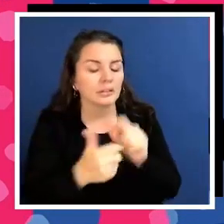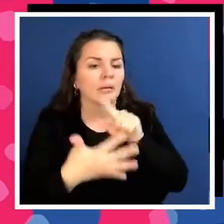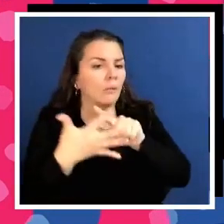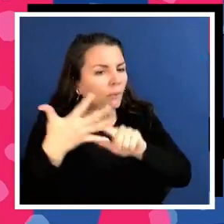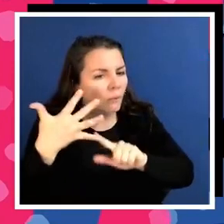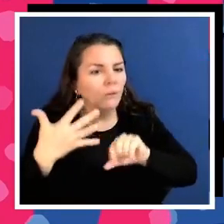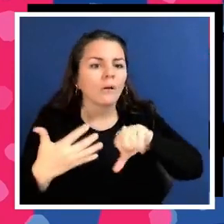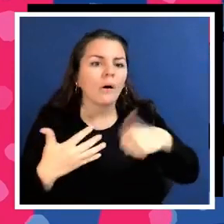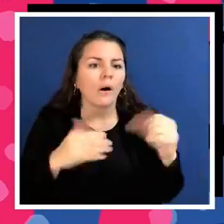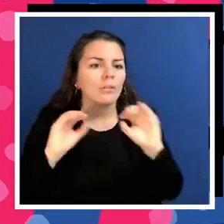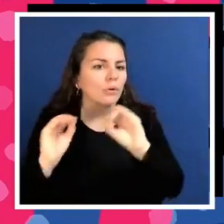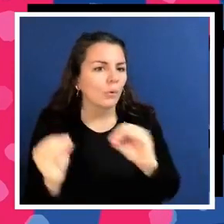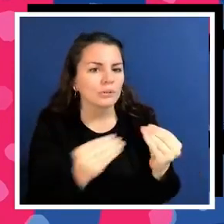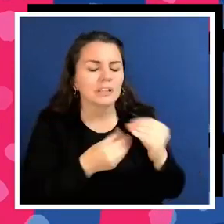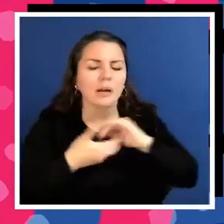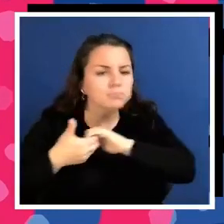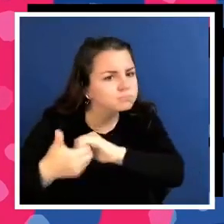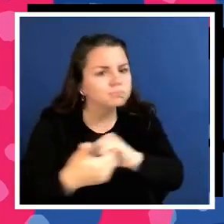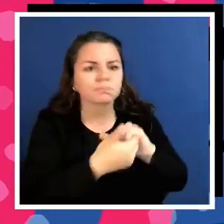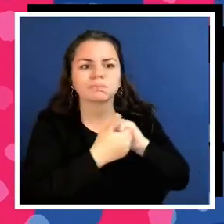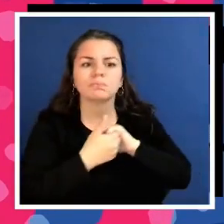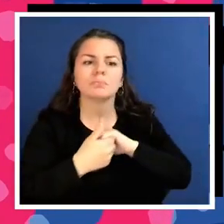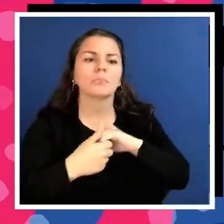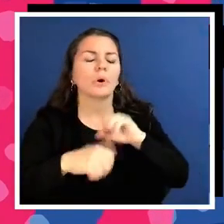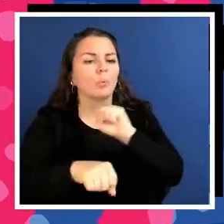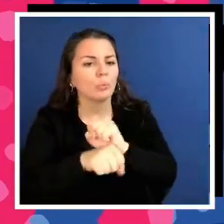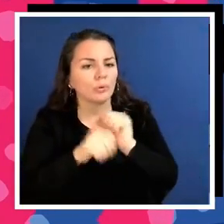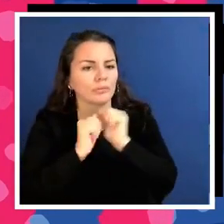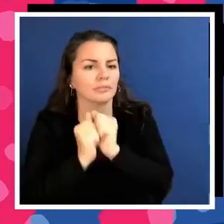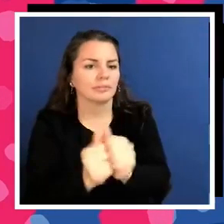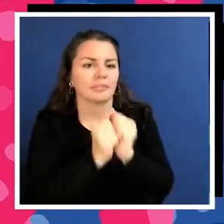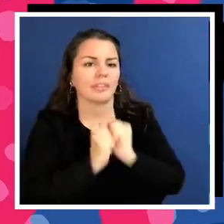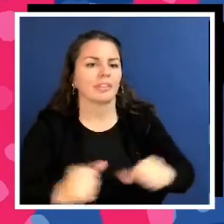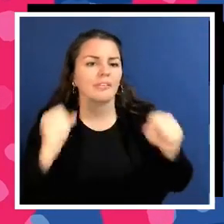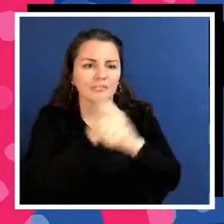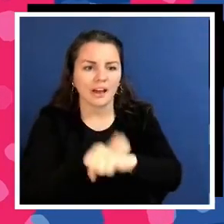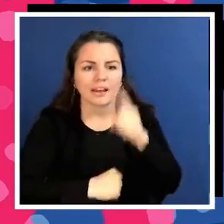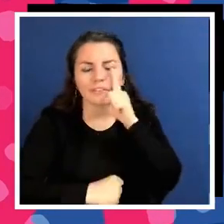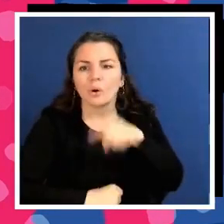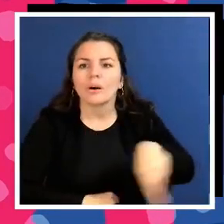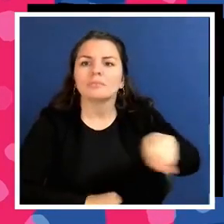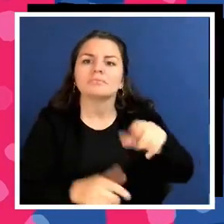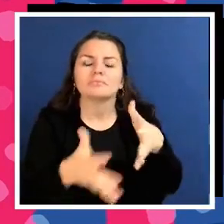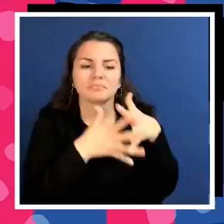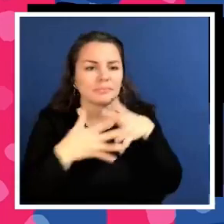HARRIS. HI EVERYONE, IT'S AN HONOR TO ADDRESS THE ECONOMIC SECURITY PROJECT, BUILDING BACK